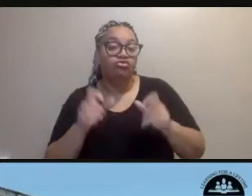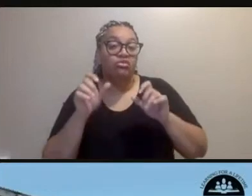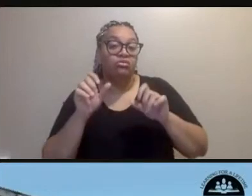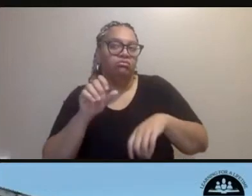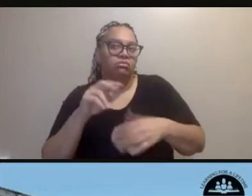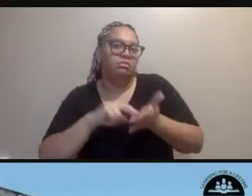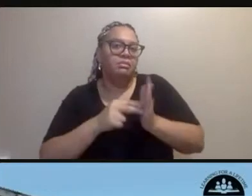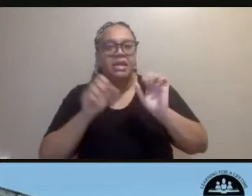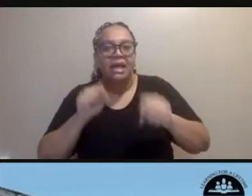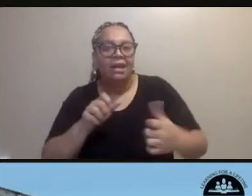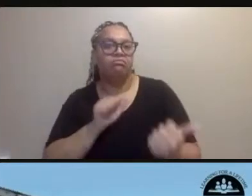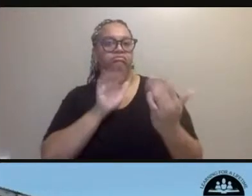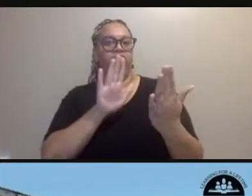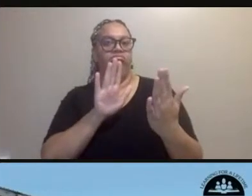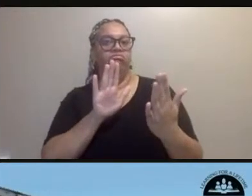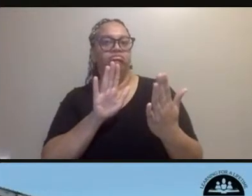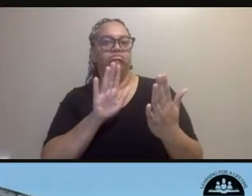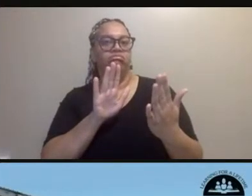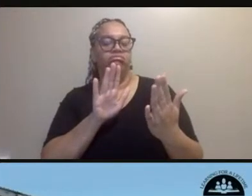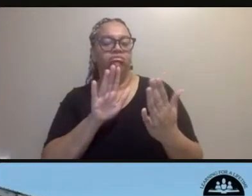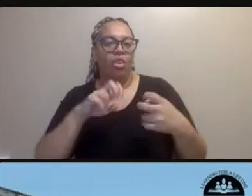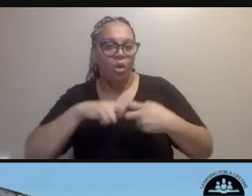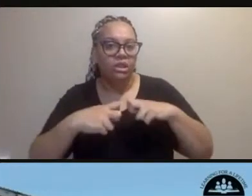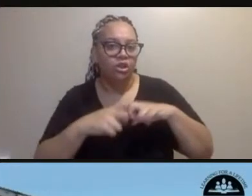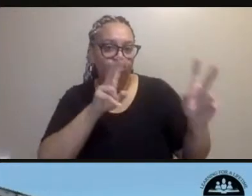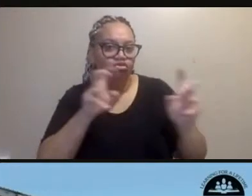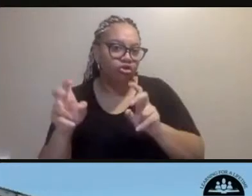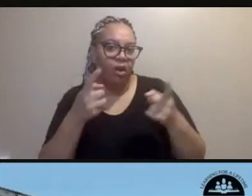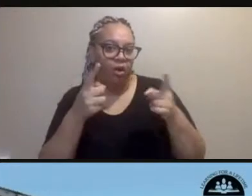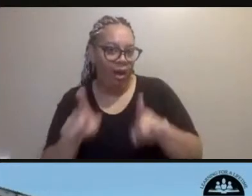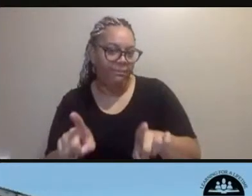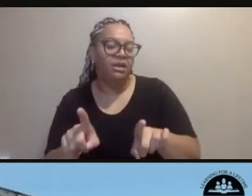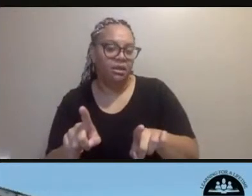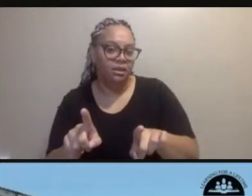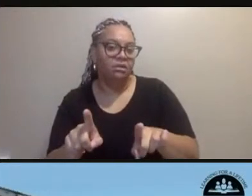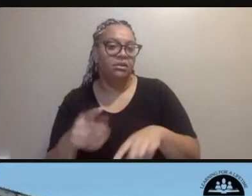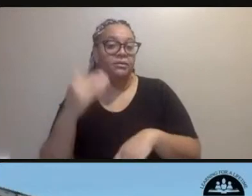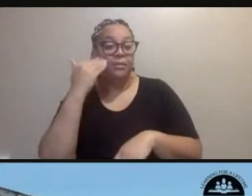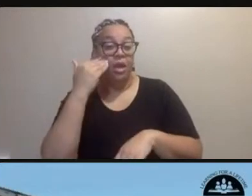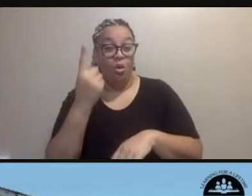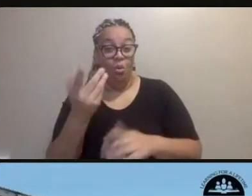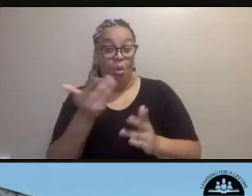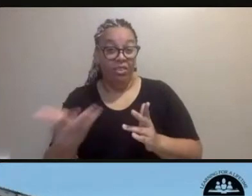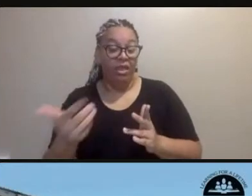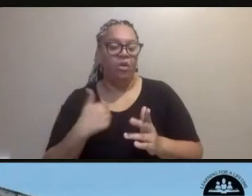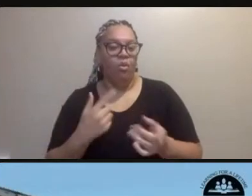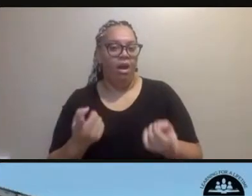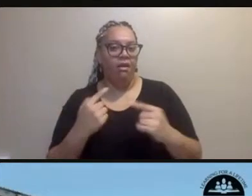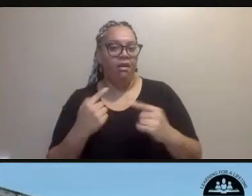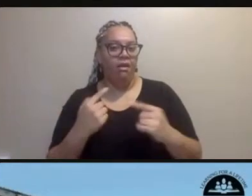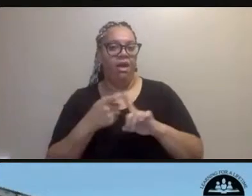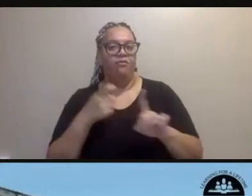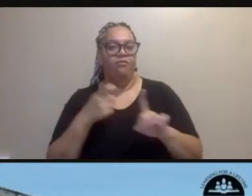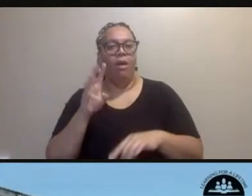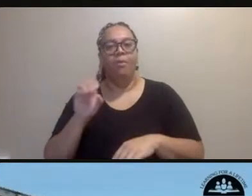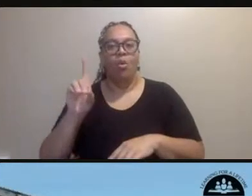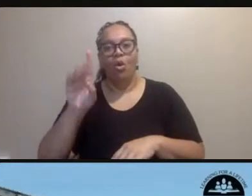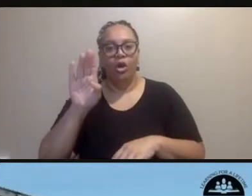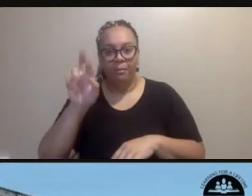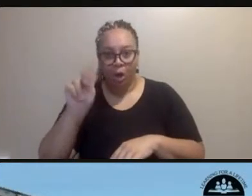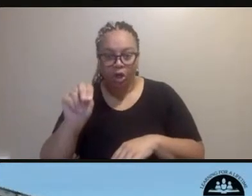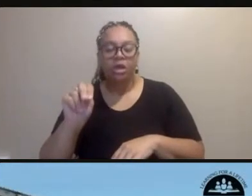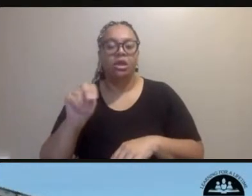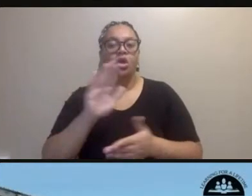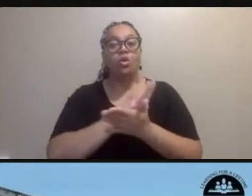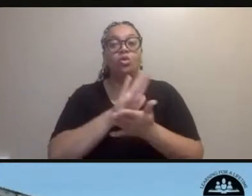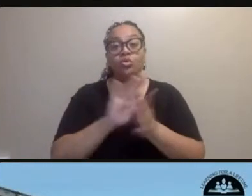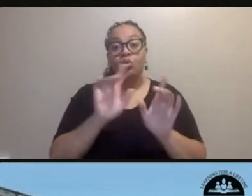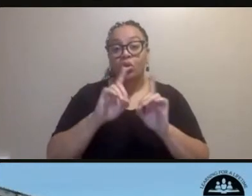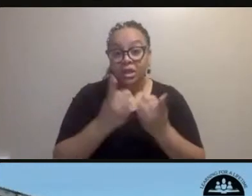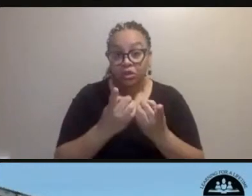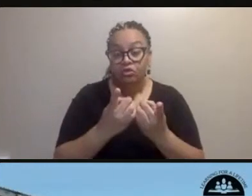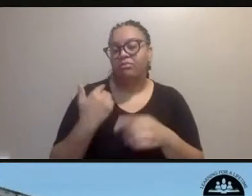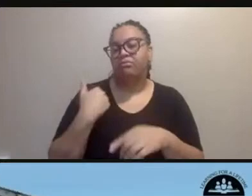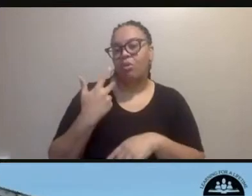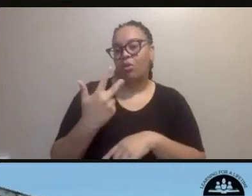HELP THE TEACHERS COME WITH A